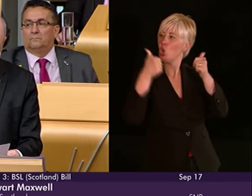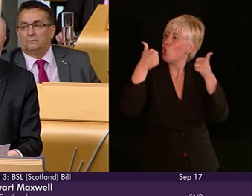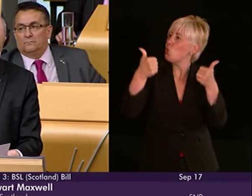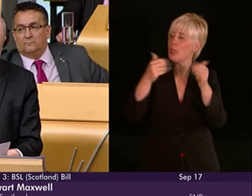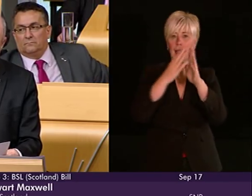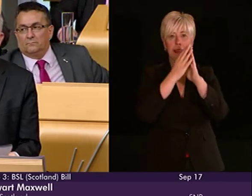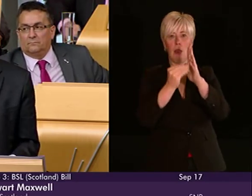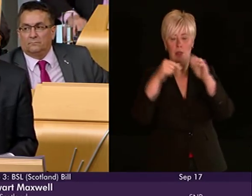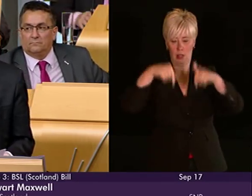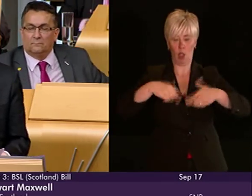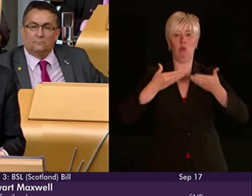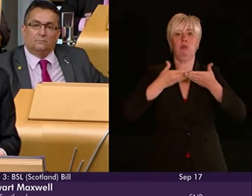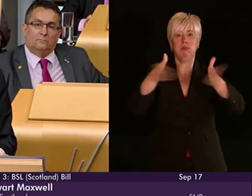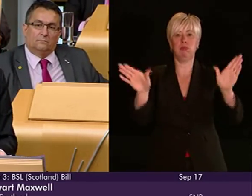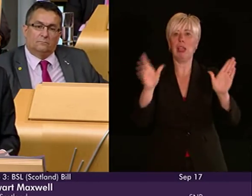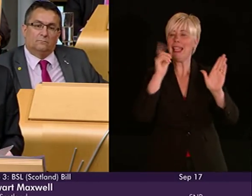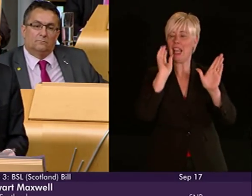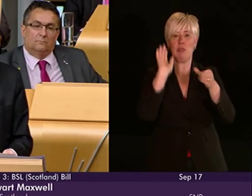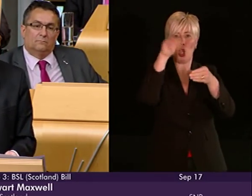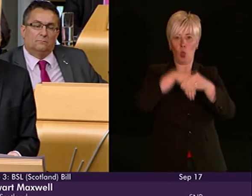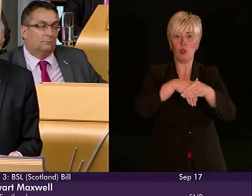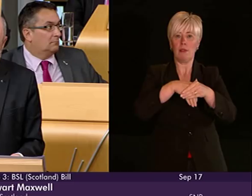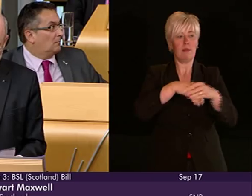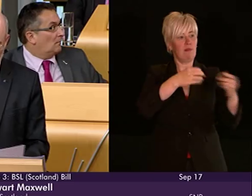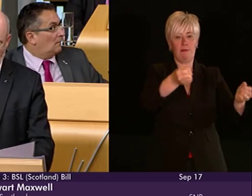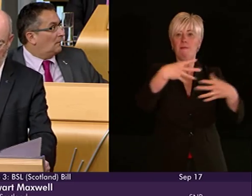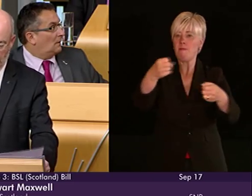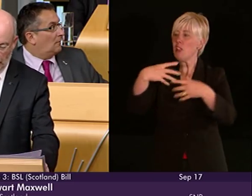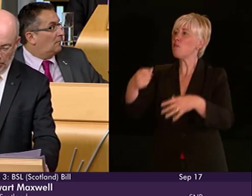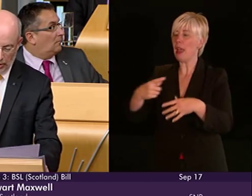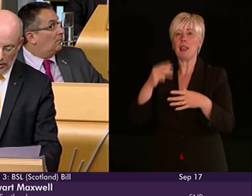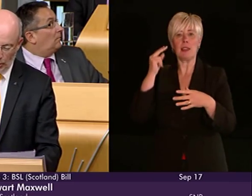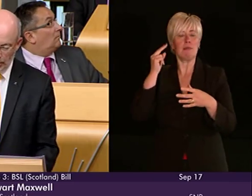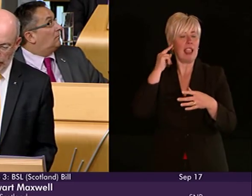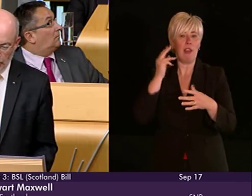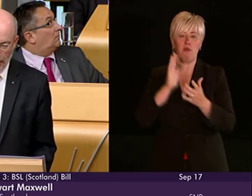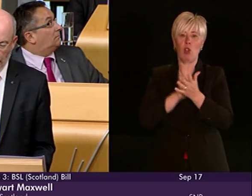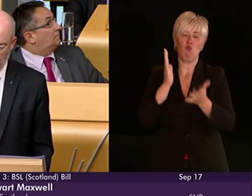inclusive, and the feedback that we got from those in the BSL community who engaged with